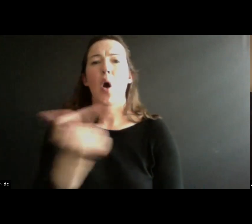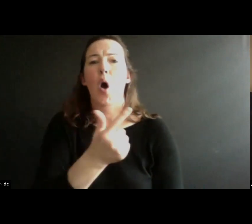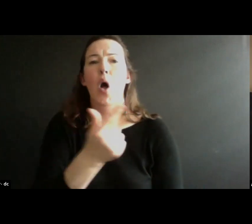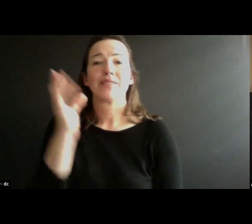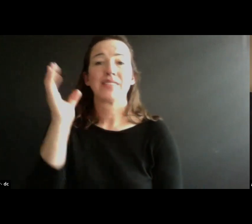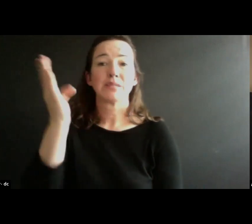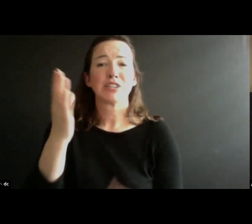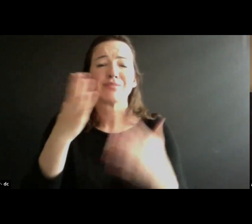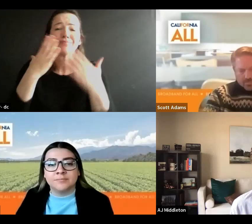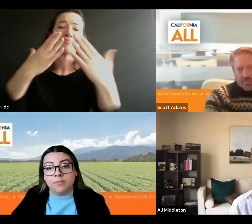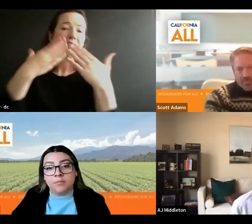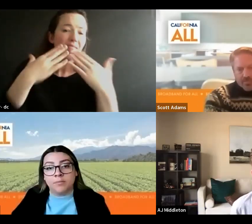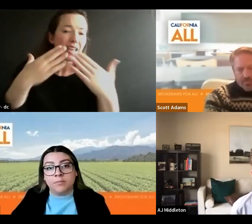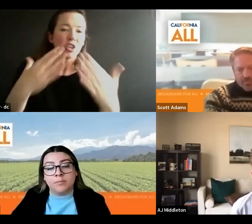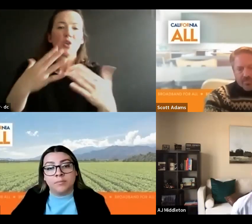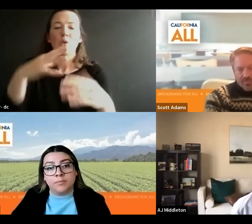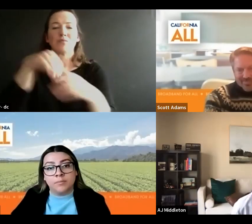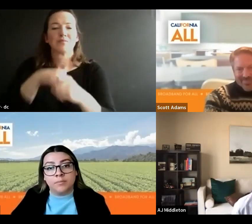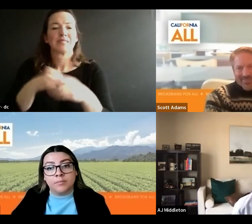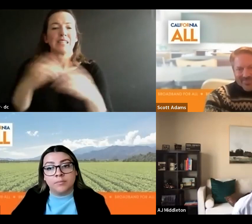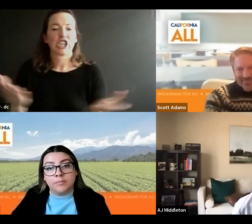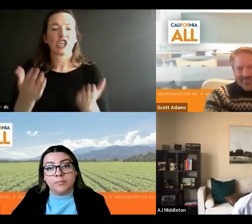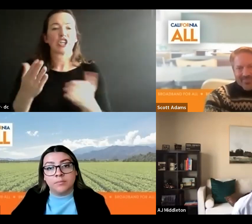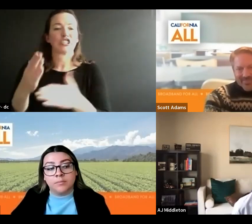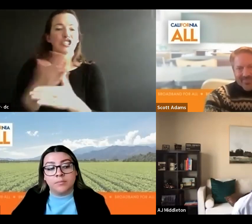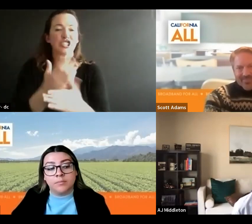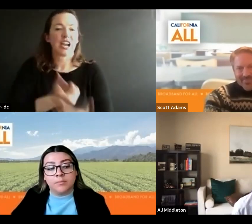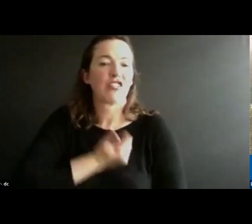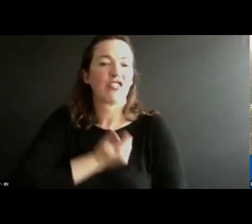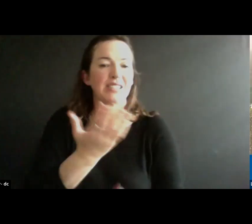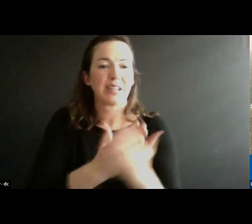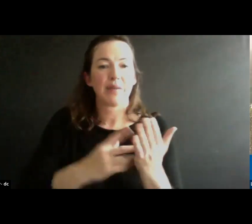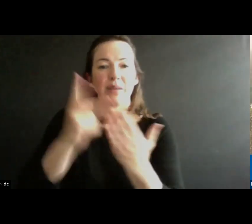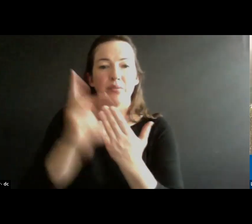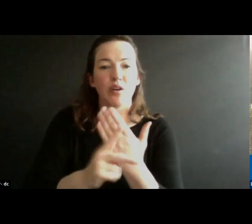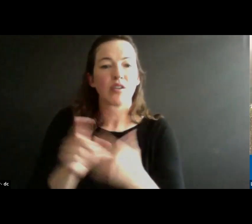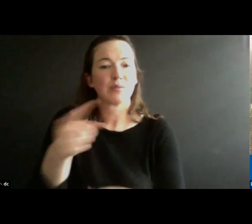Thank you for being here and sharing today some of the programs that that you have. And